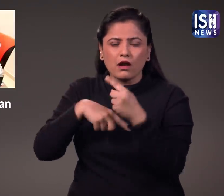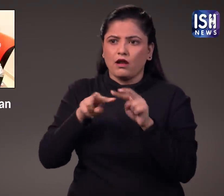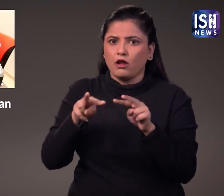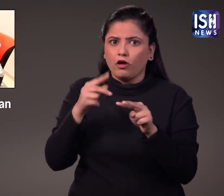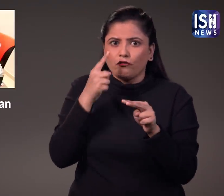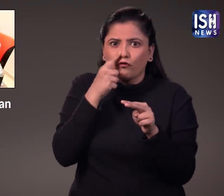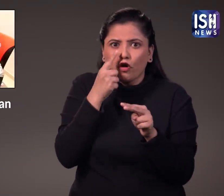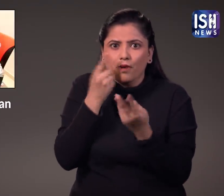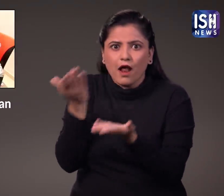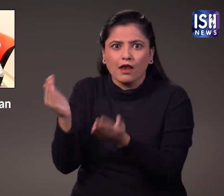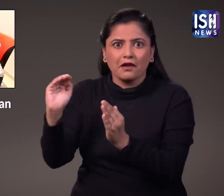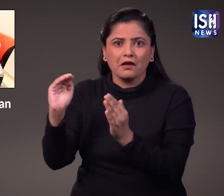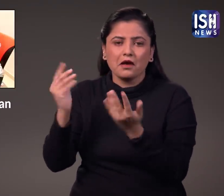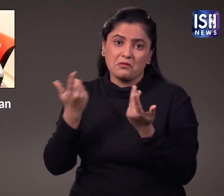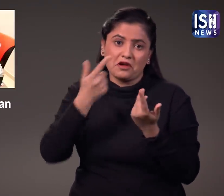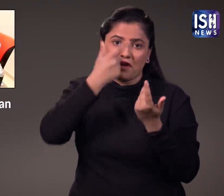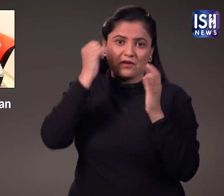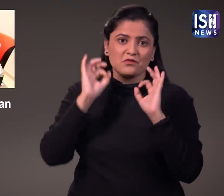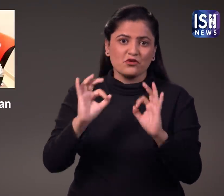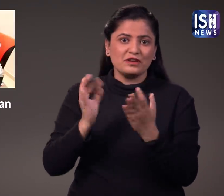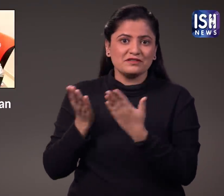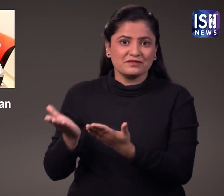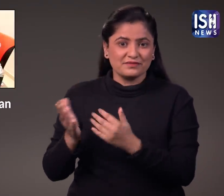She is so young and fortunate!